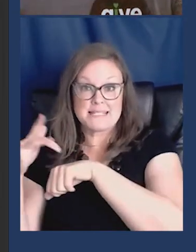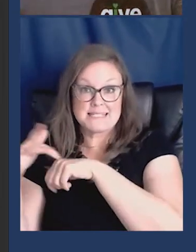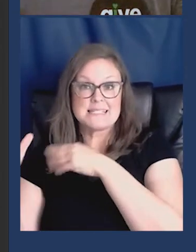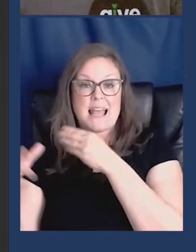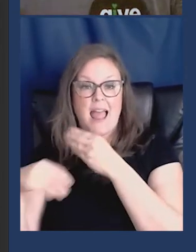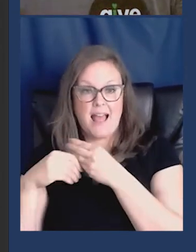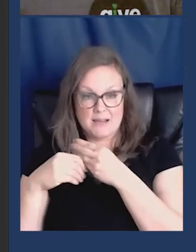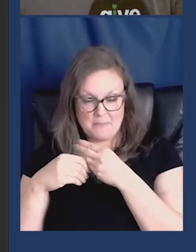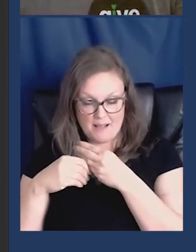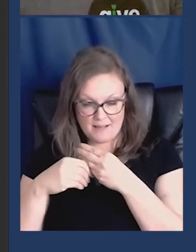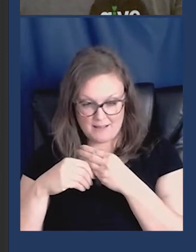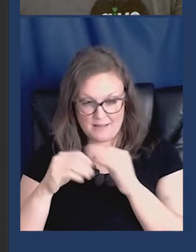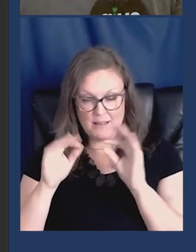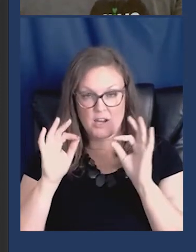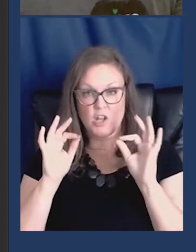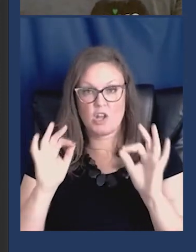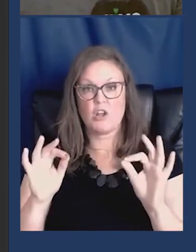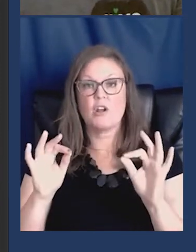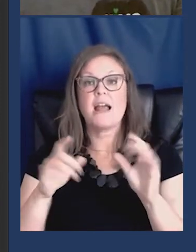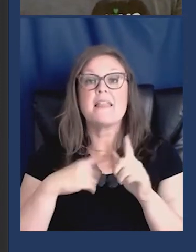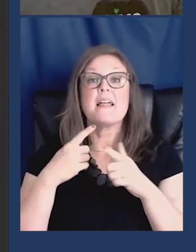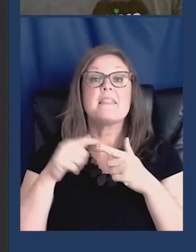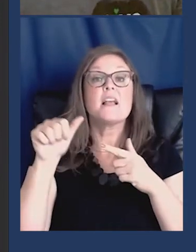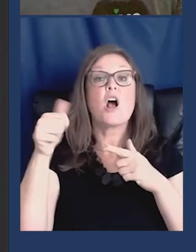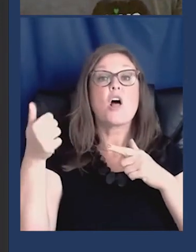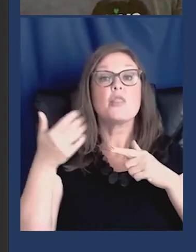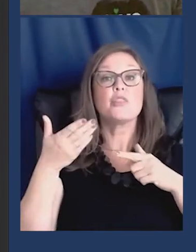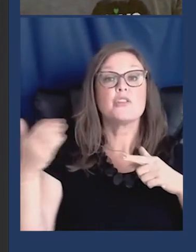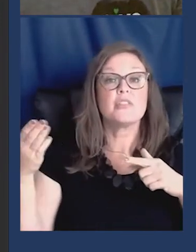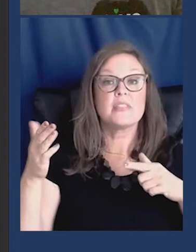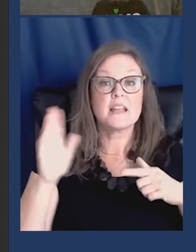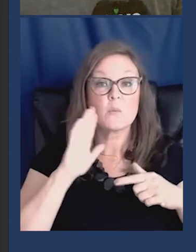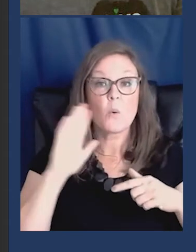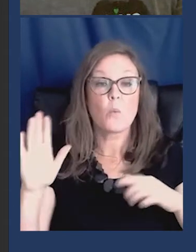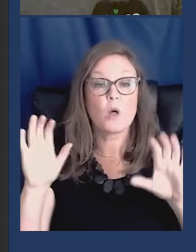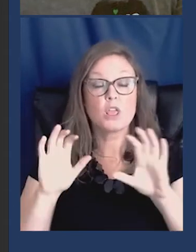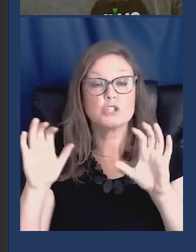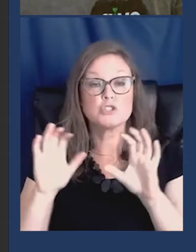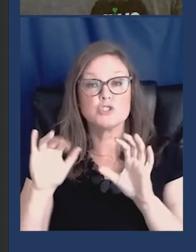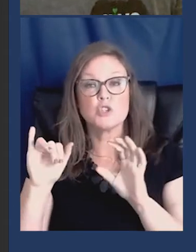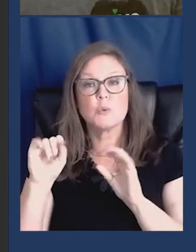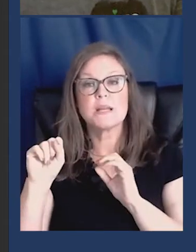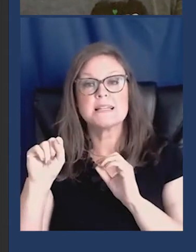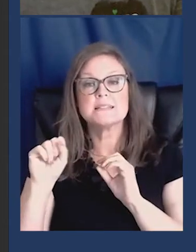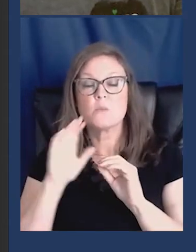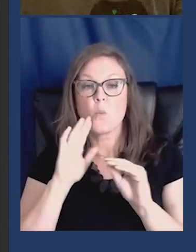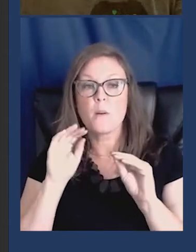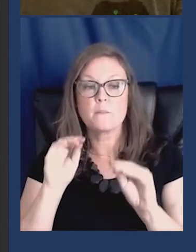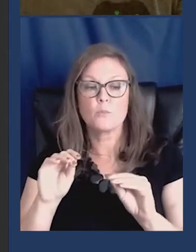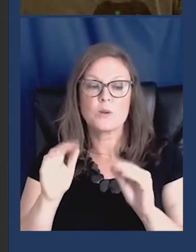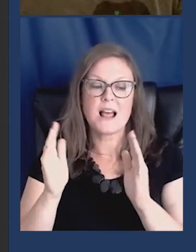And then the other thing we're going to do is put a little bit of code